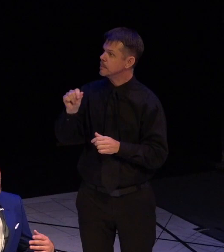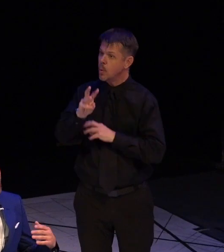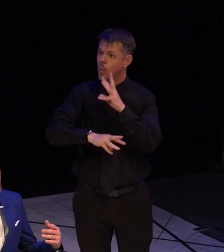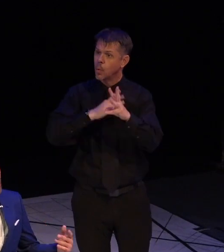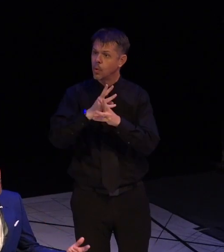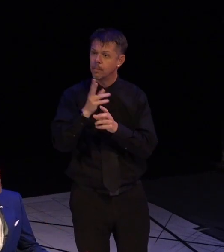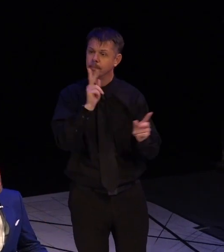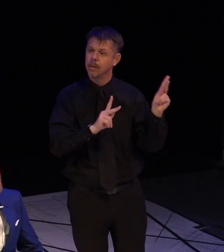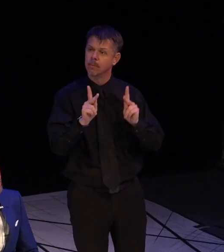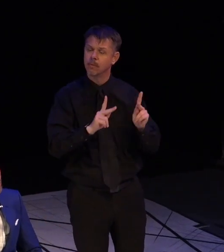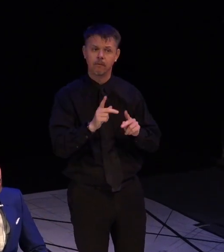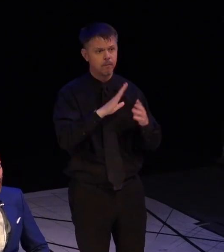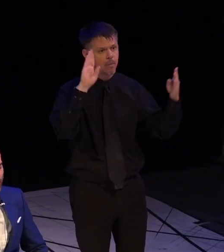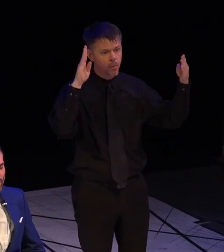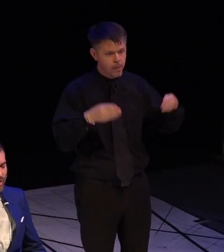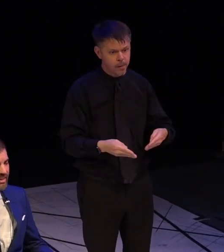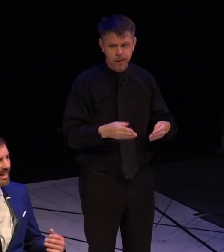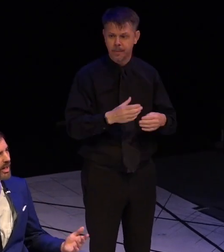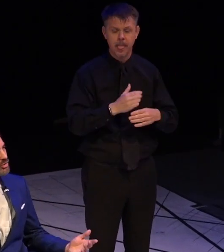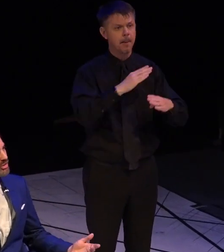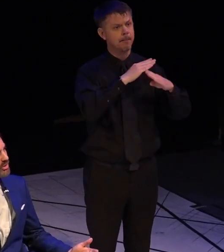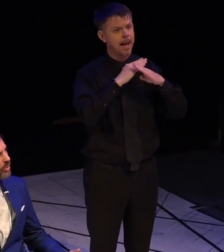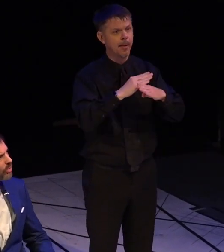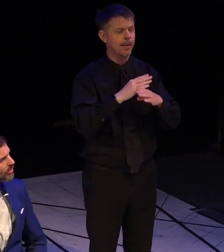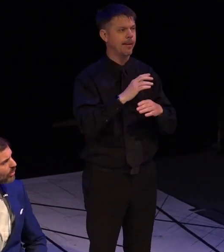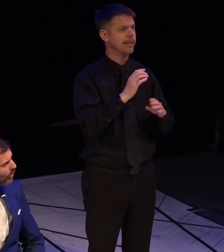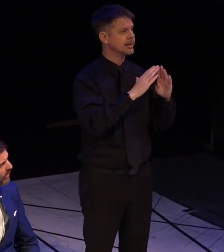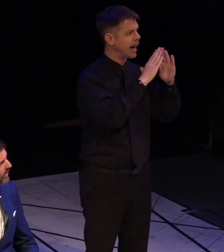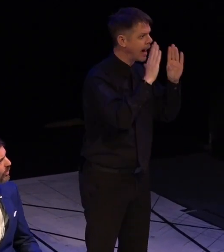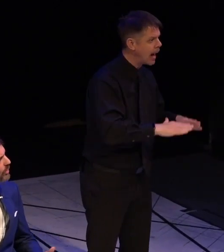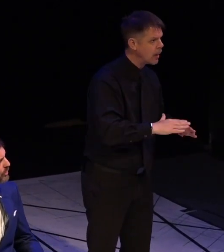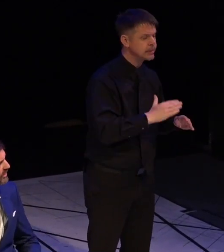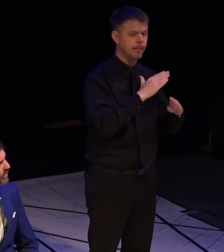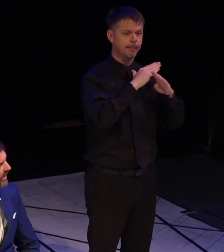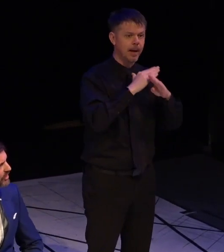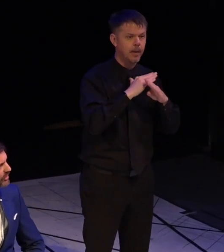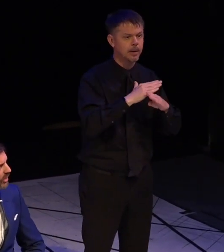barriers like housing, or employment, or transportation.